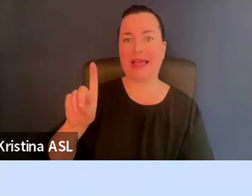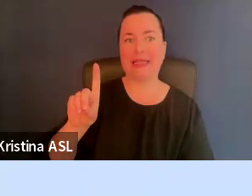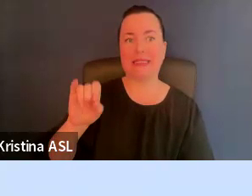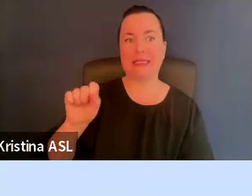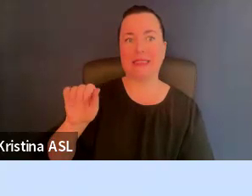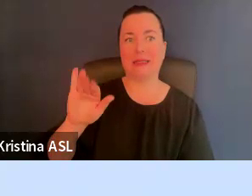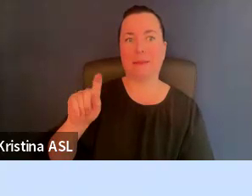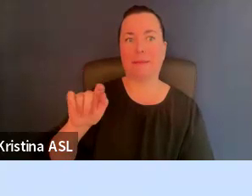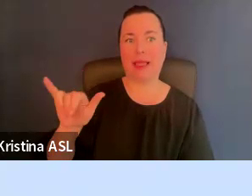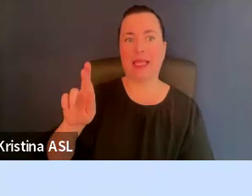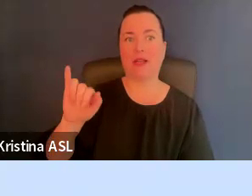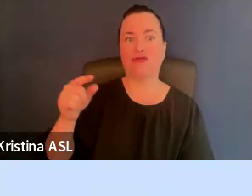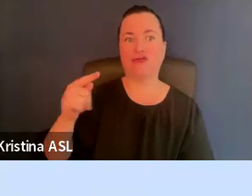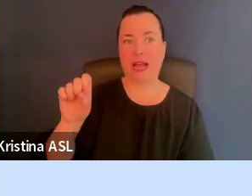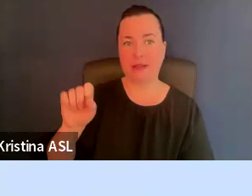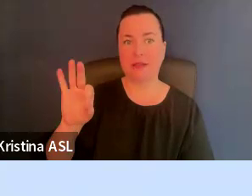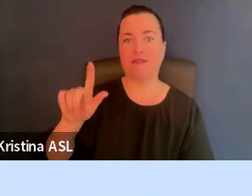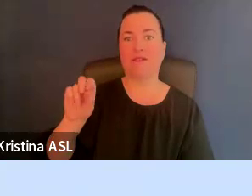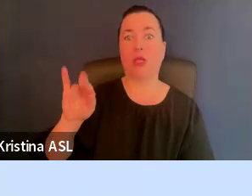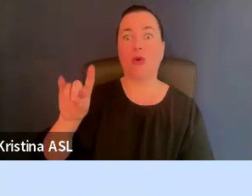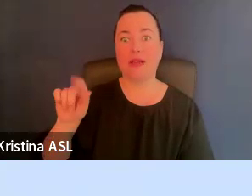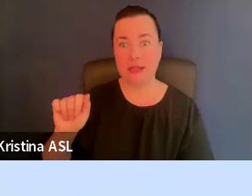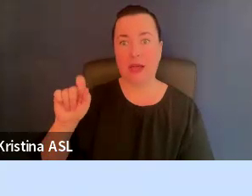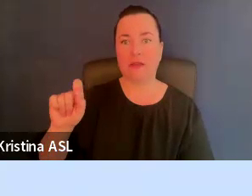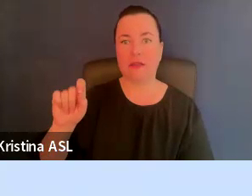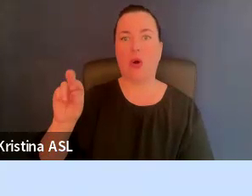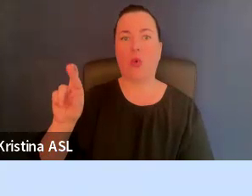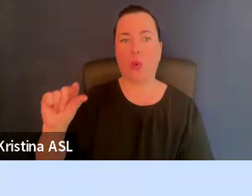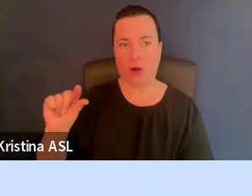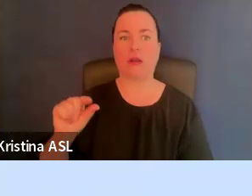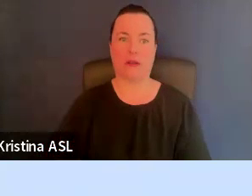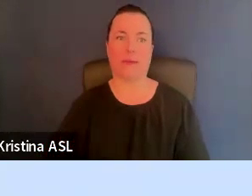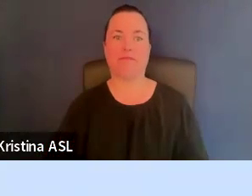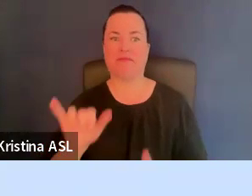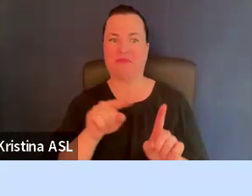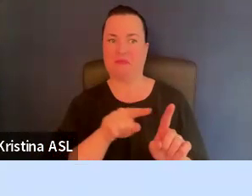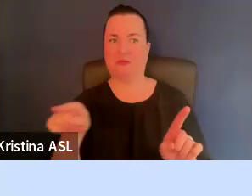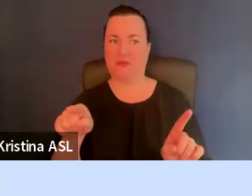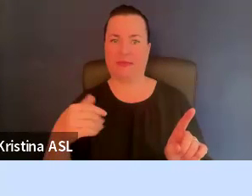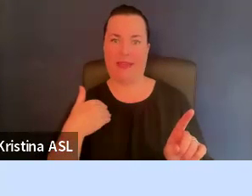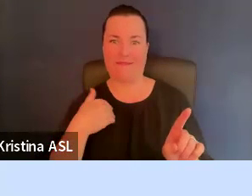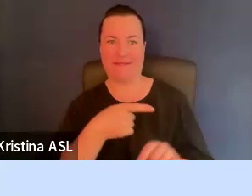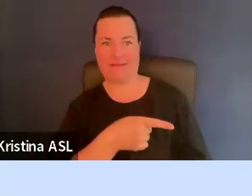and then we'll get your question in. So we will be live posting on X,